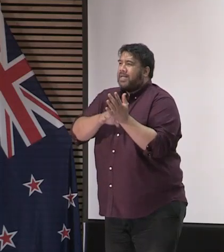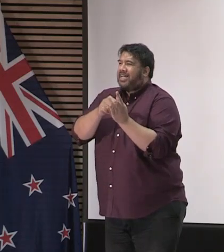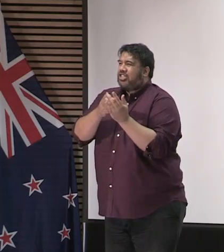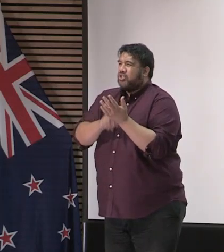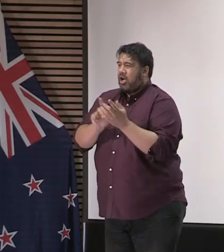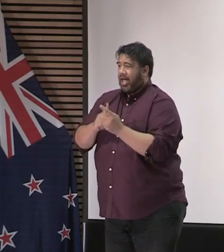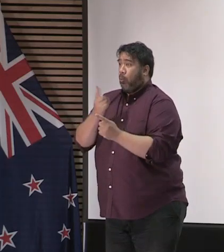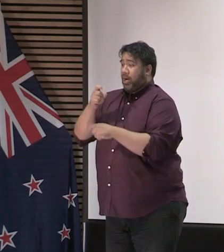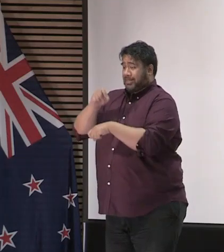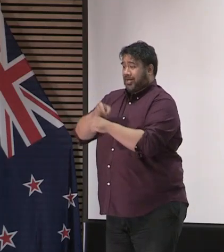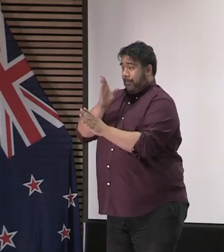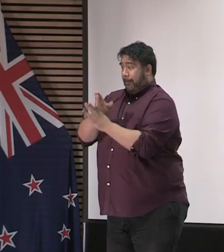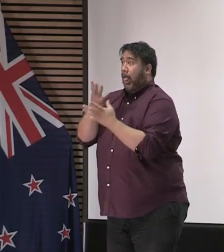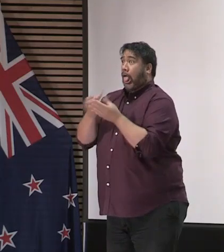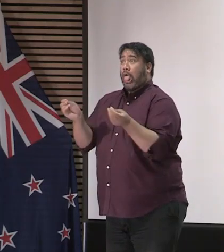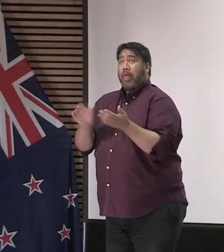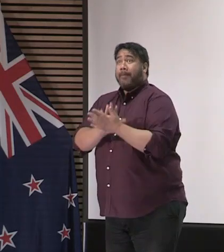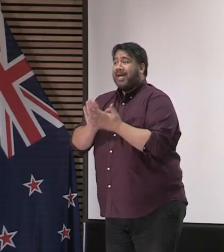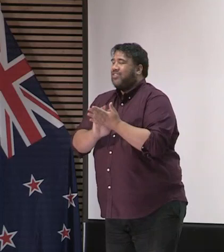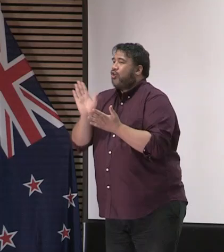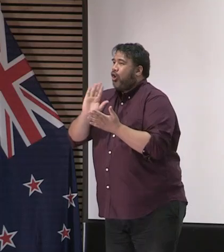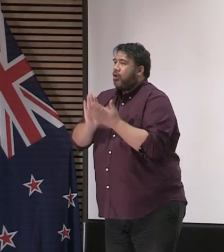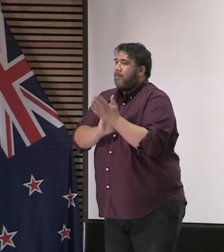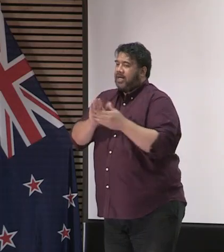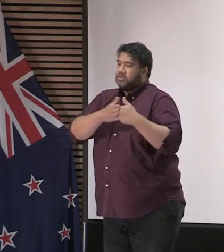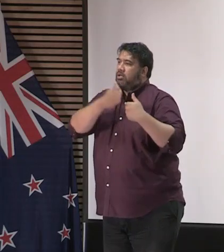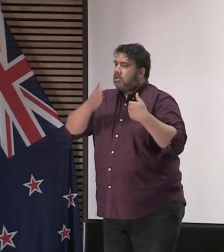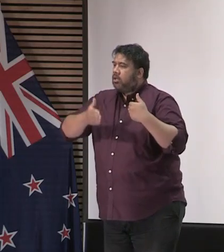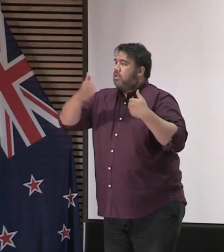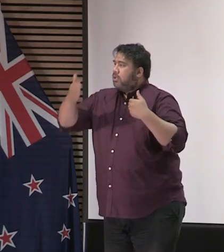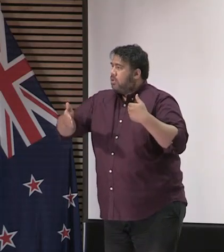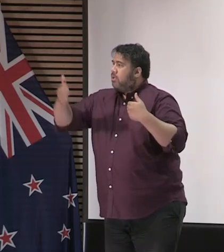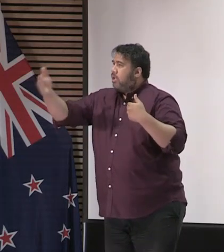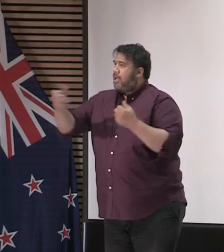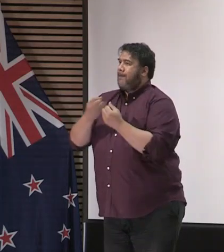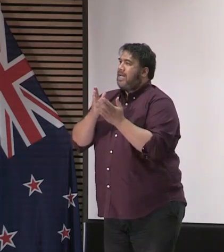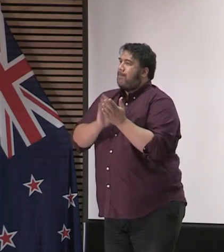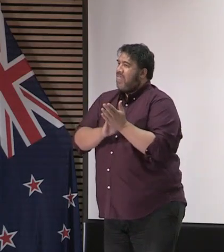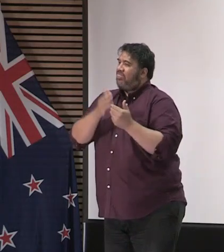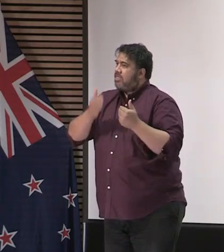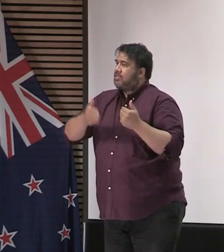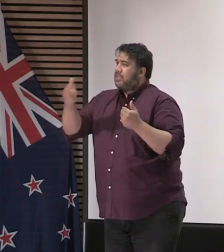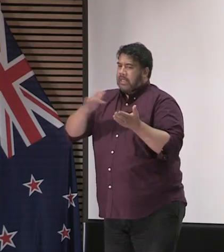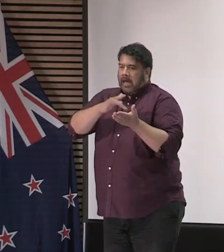Elimination is not a point in time. It is a sustained effort to keep it out and stamp it